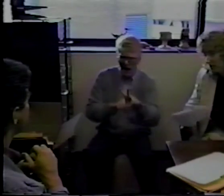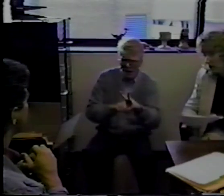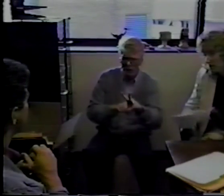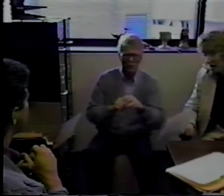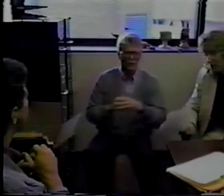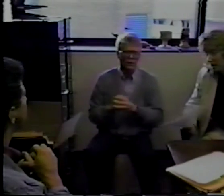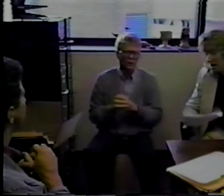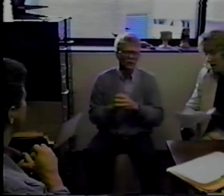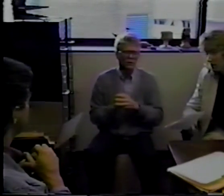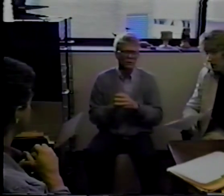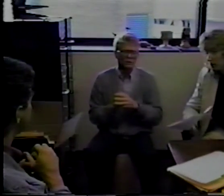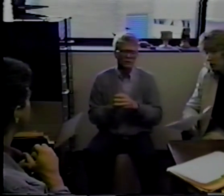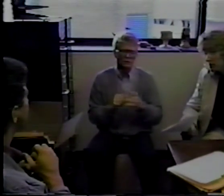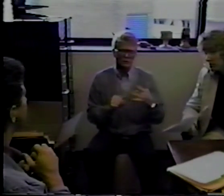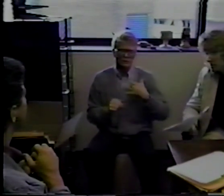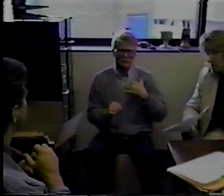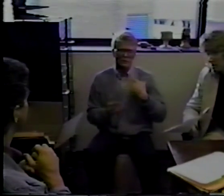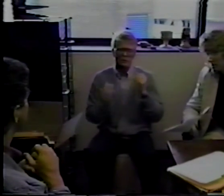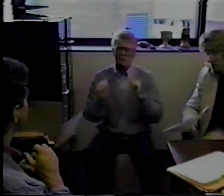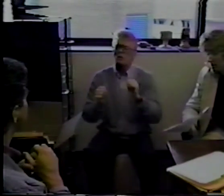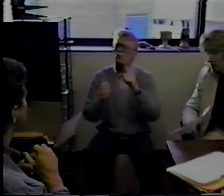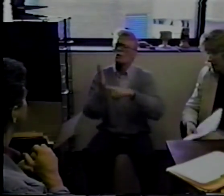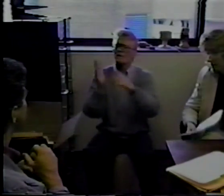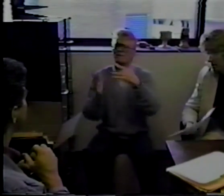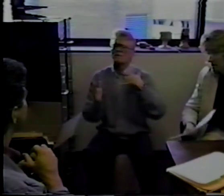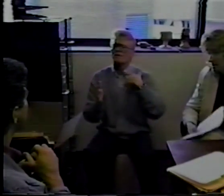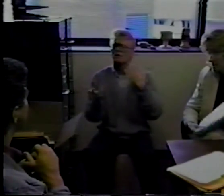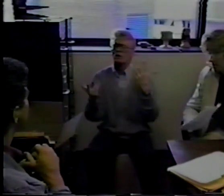what might be comparable cues you know in spoken